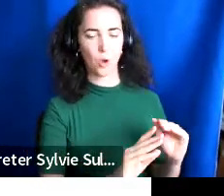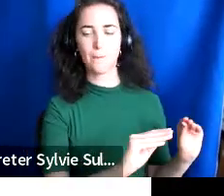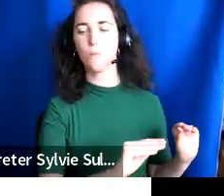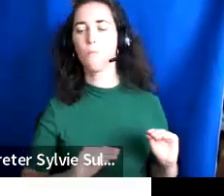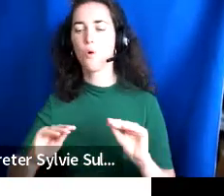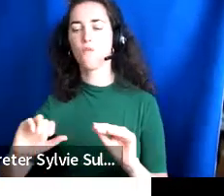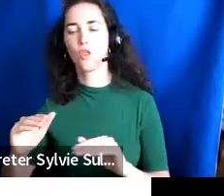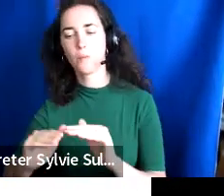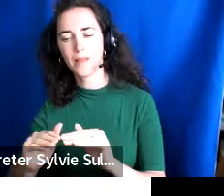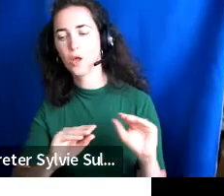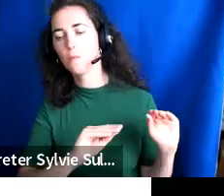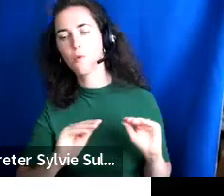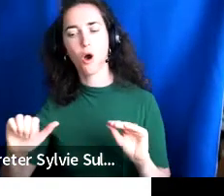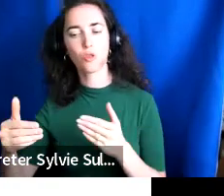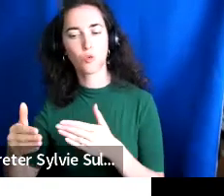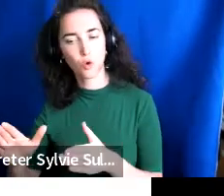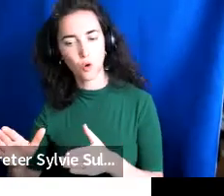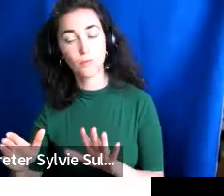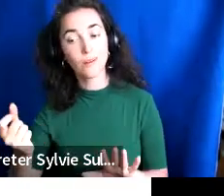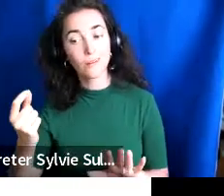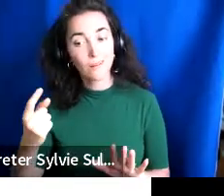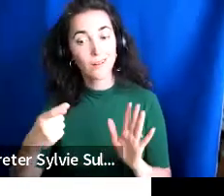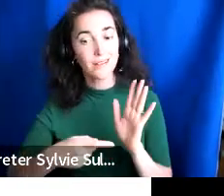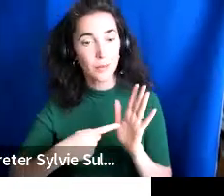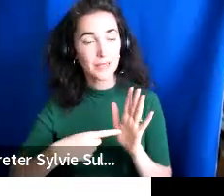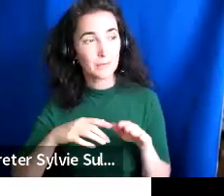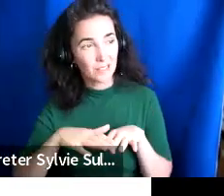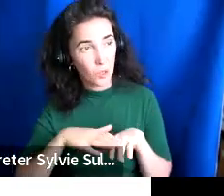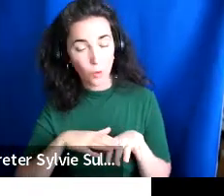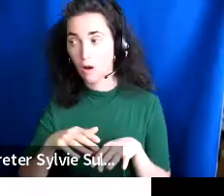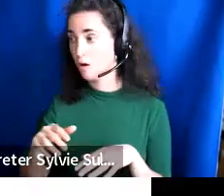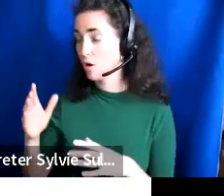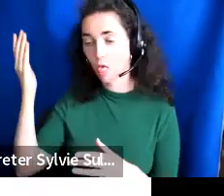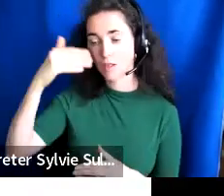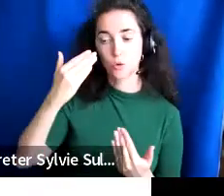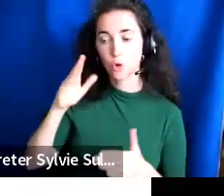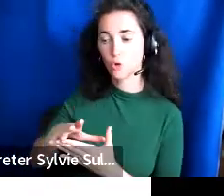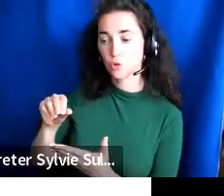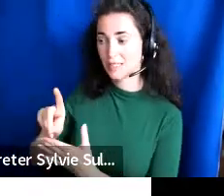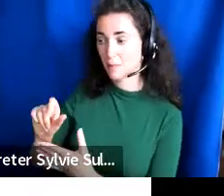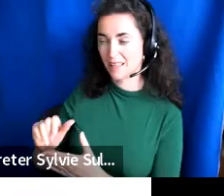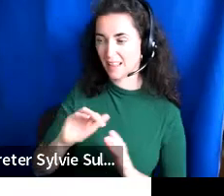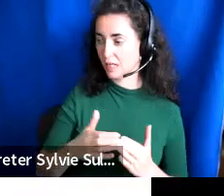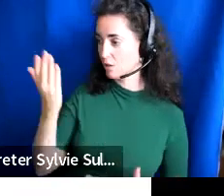However, sometimes it can some time to find out that a student has a disability in that course.